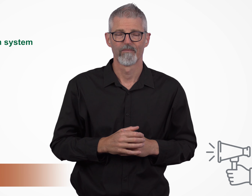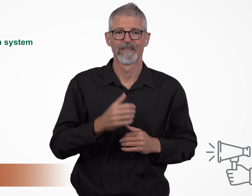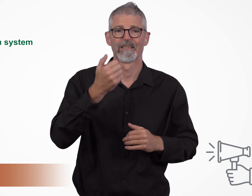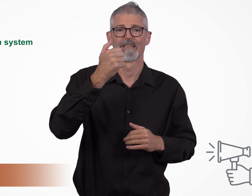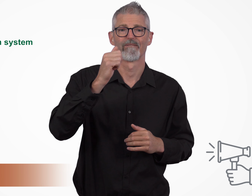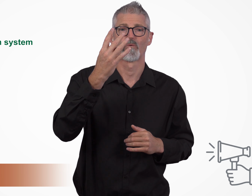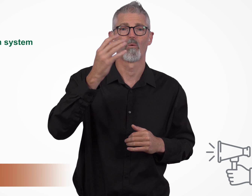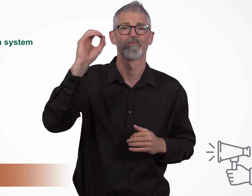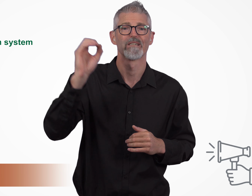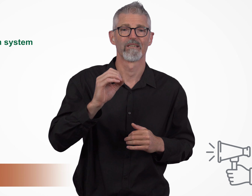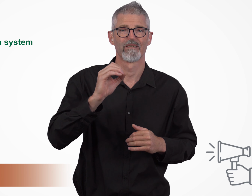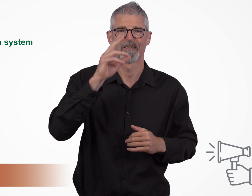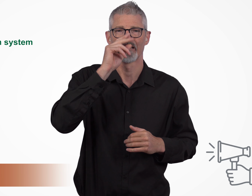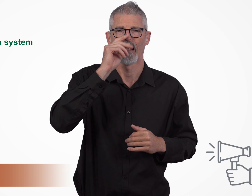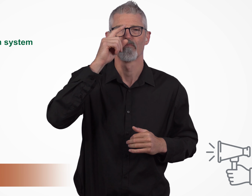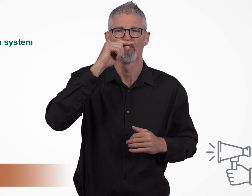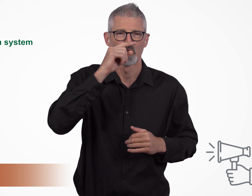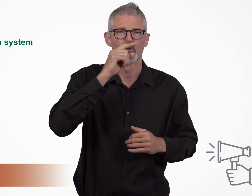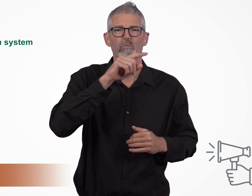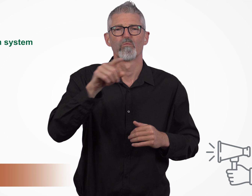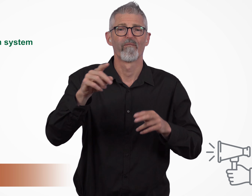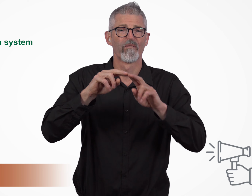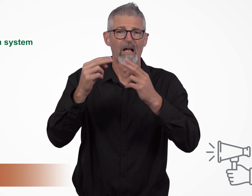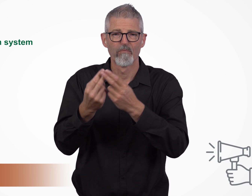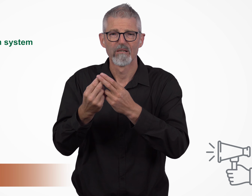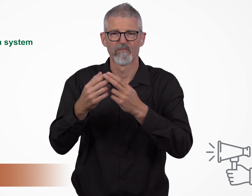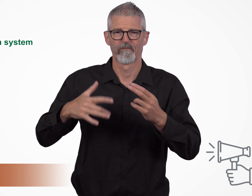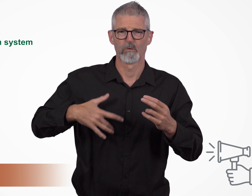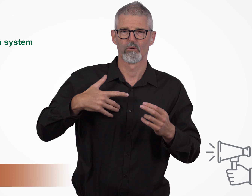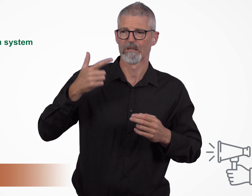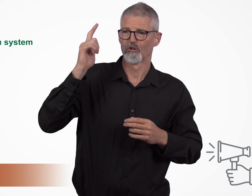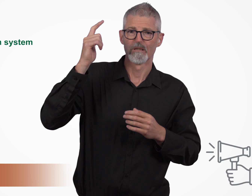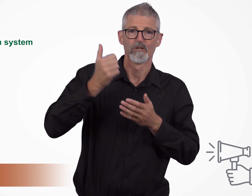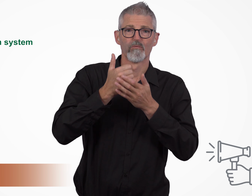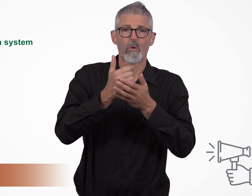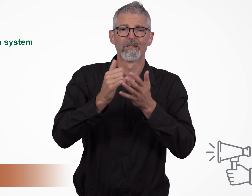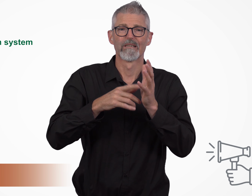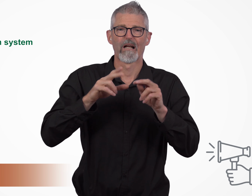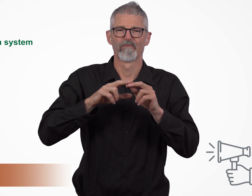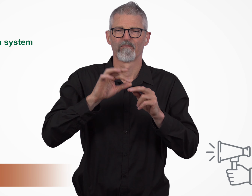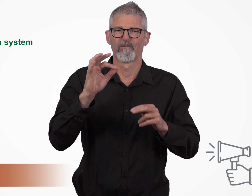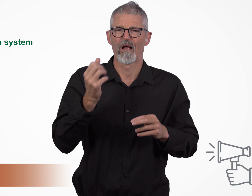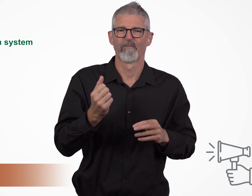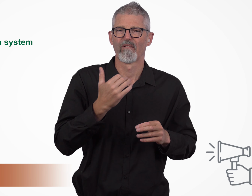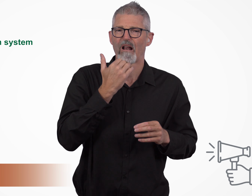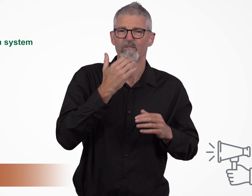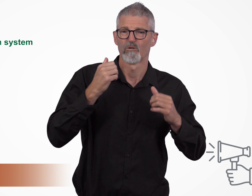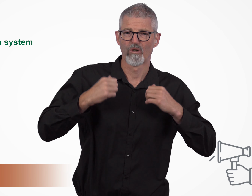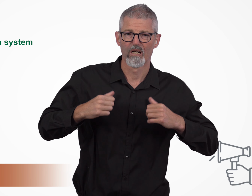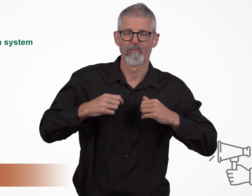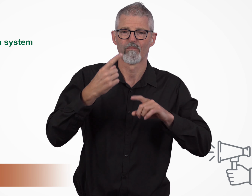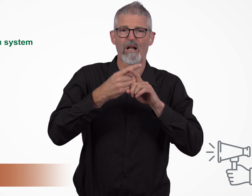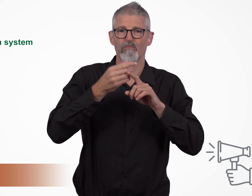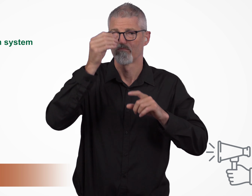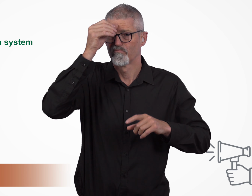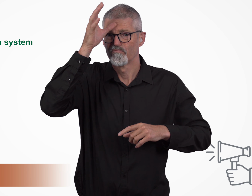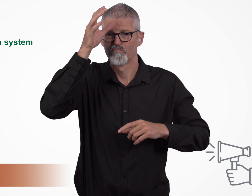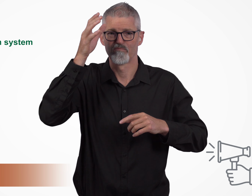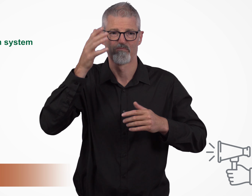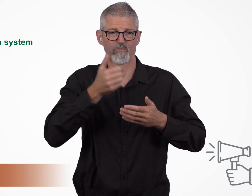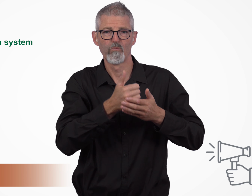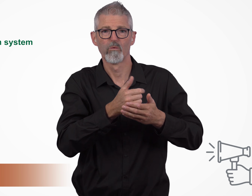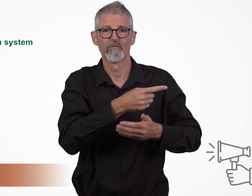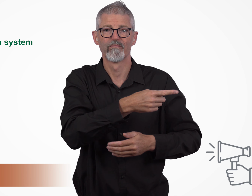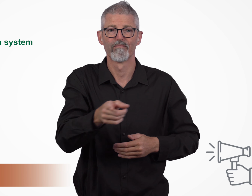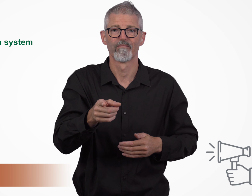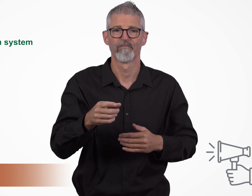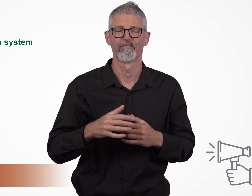64% of young people and families felt that teachers and support staff did not have the training and knowledge to support them